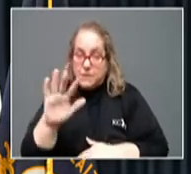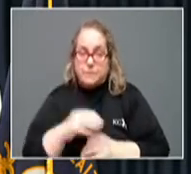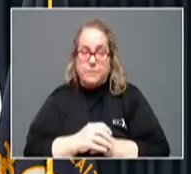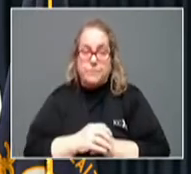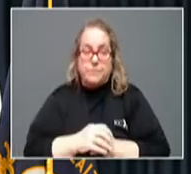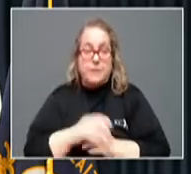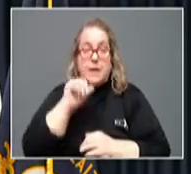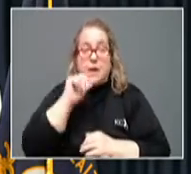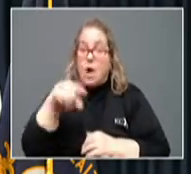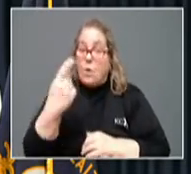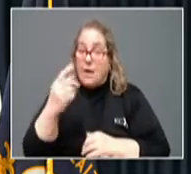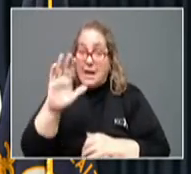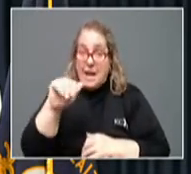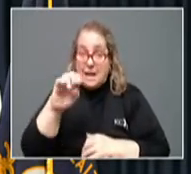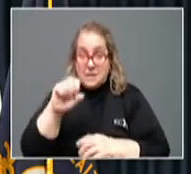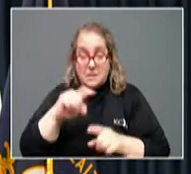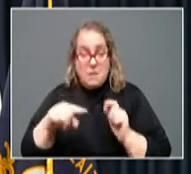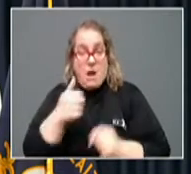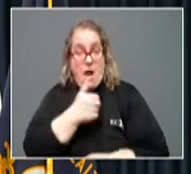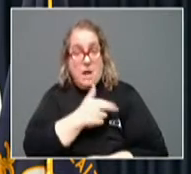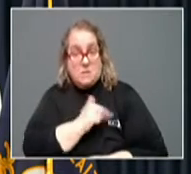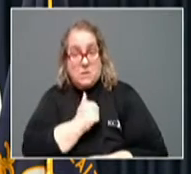we have hospitalizations if we can pull up